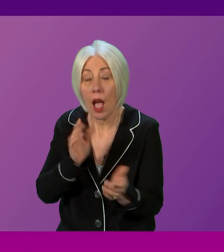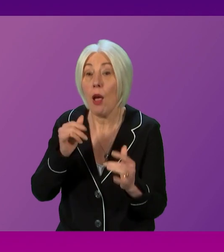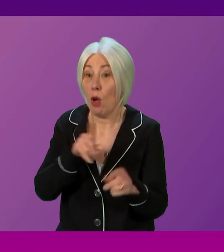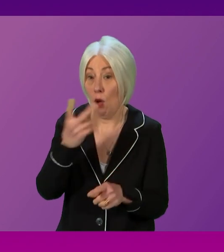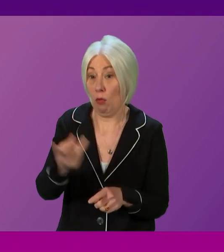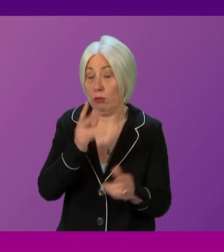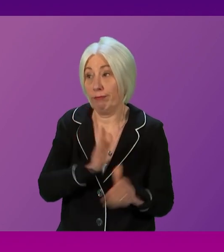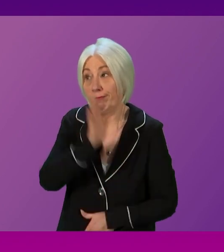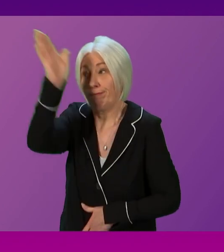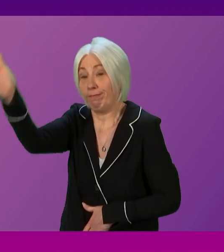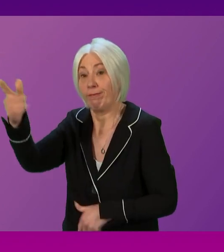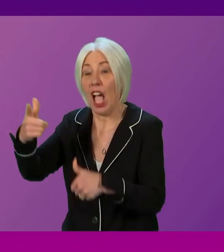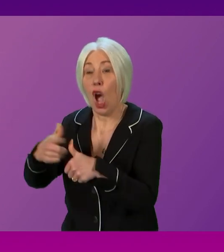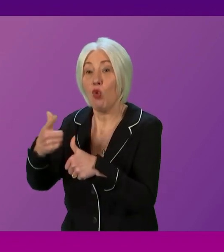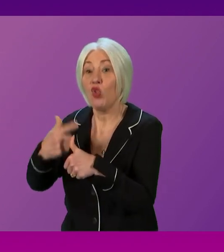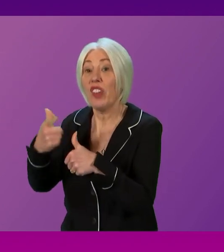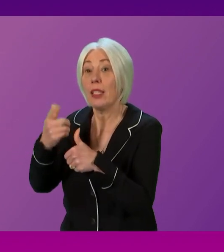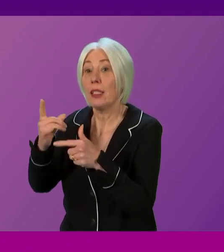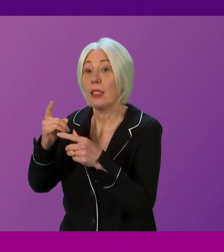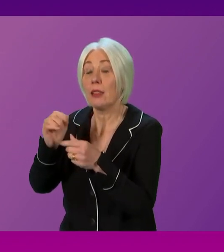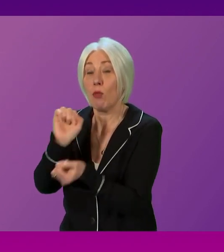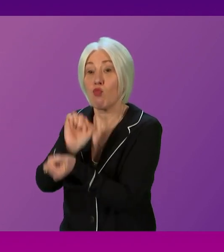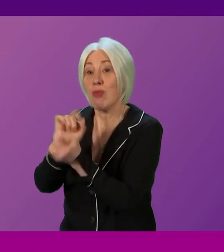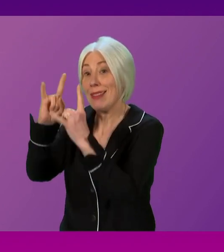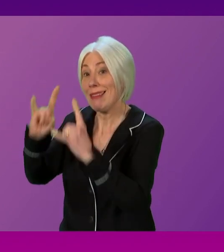was one of the most profoundly moving experiences of my life.